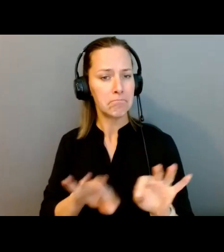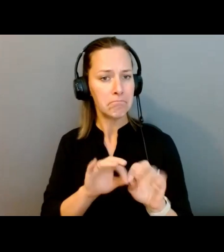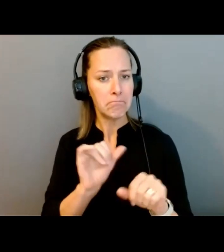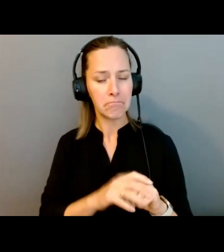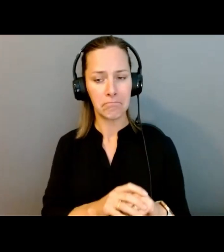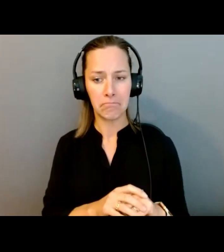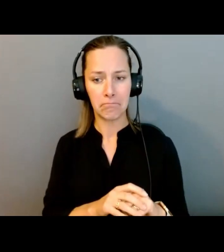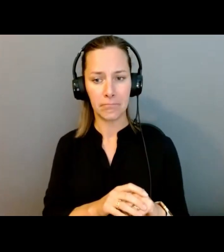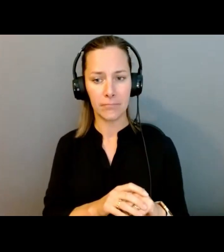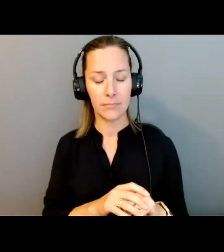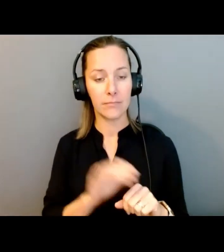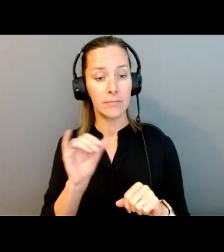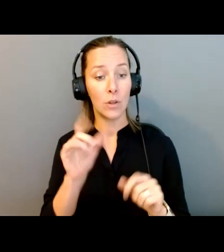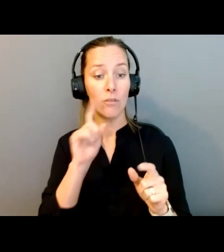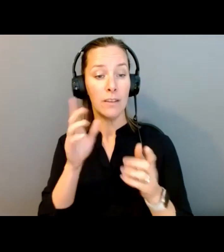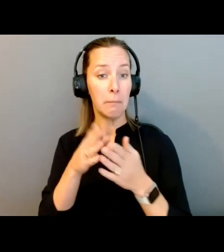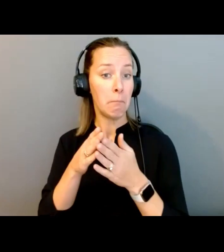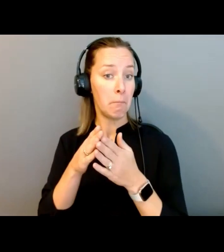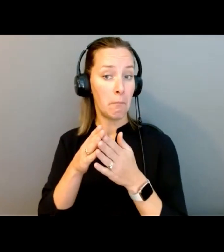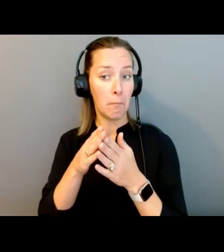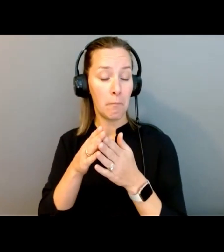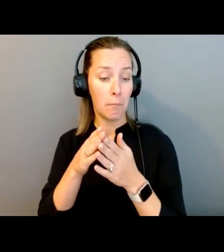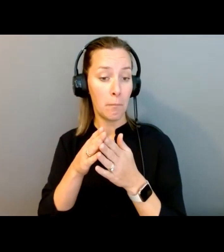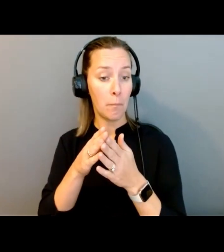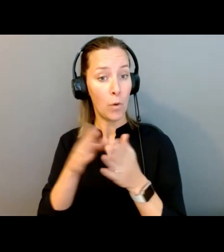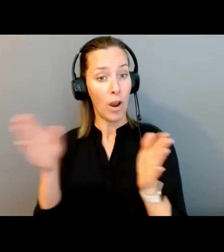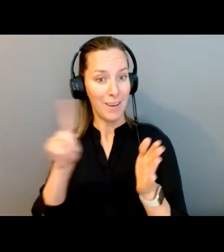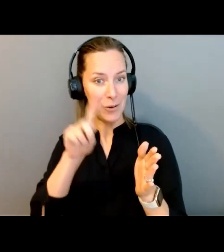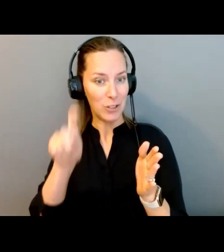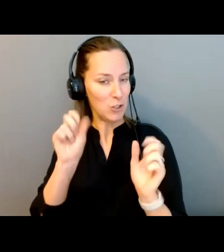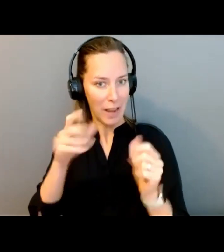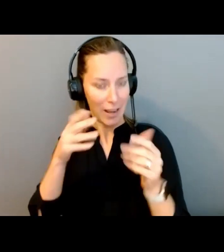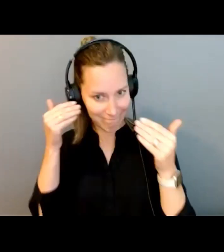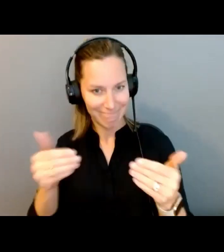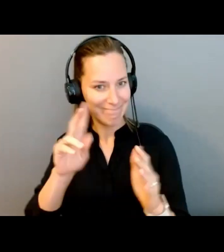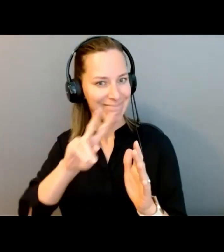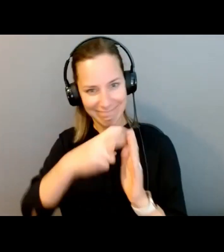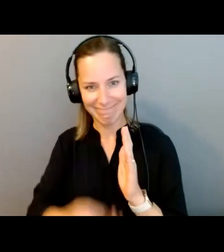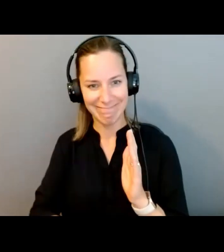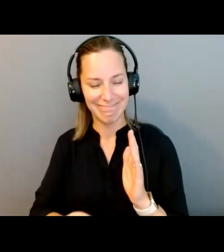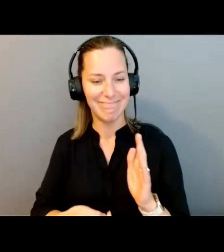And then the sort of broader question is, so we can dive right in, maybe you'd like